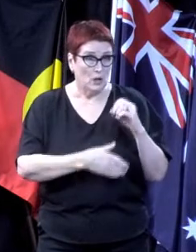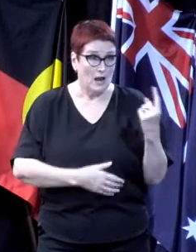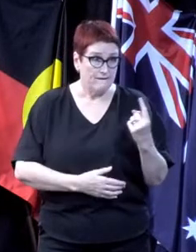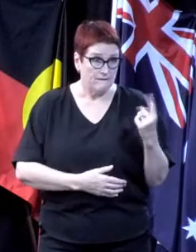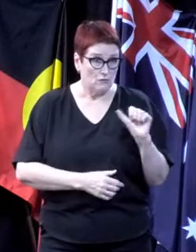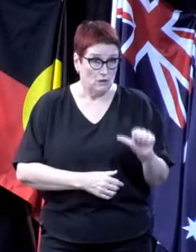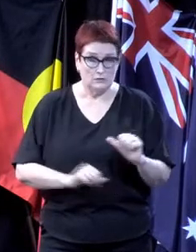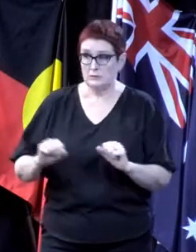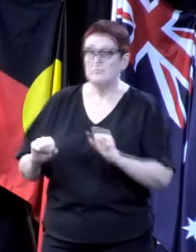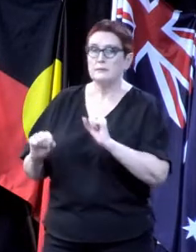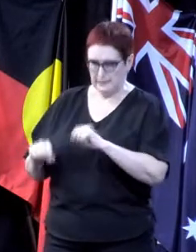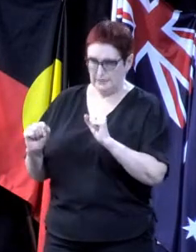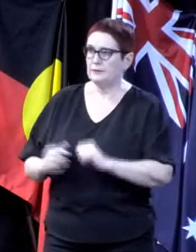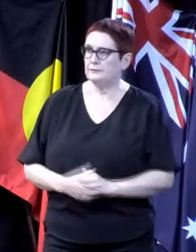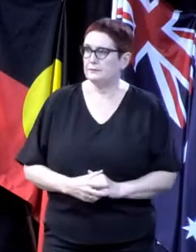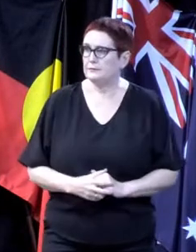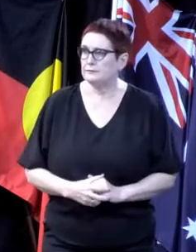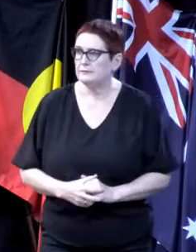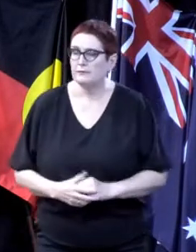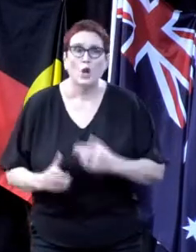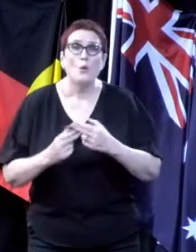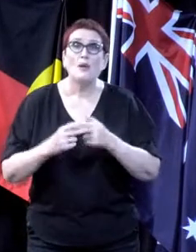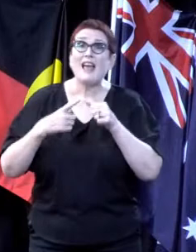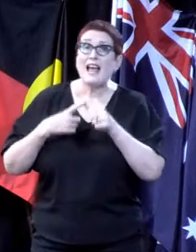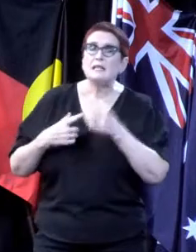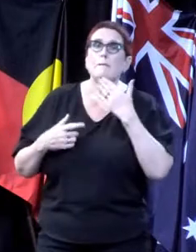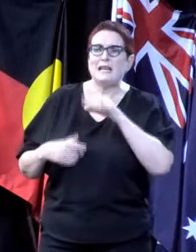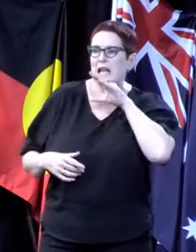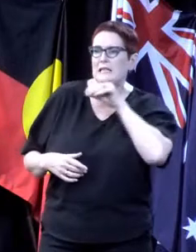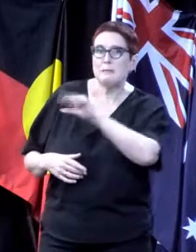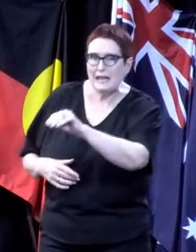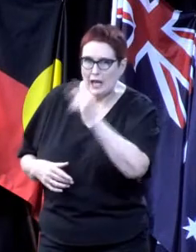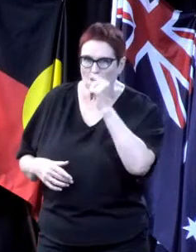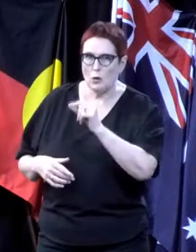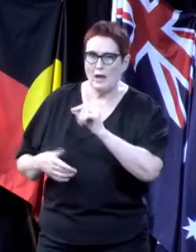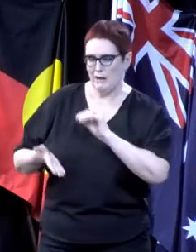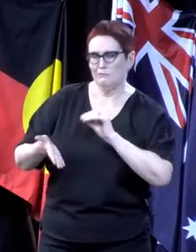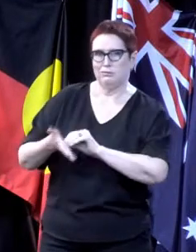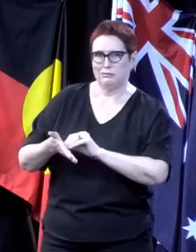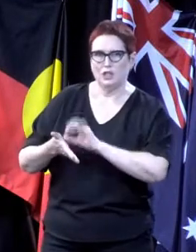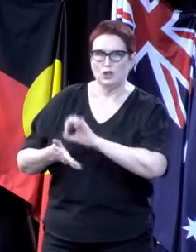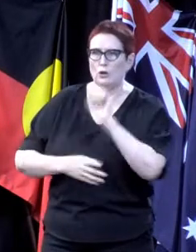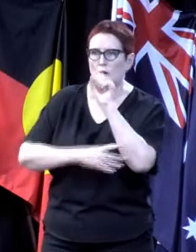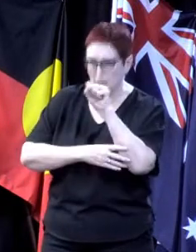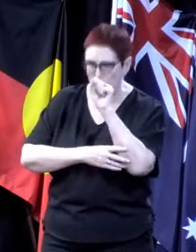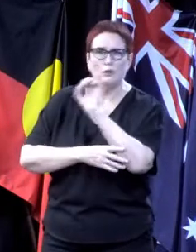Is that a yes? Yes. OK, so, with responses, we just need to speak, so the transcription picks it up. Thank you. And where was that from?